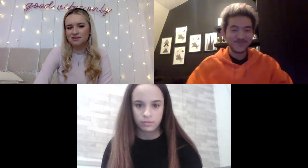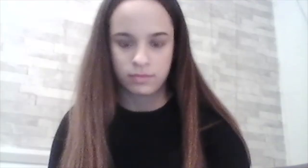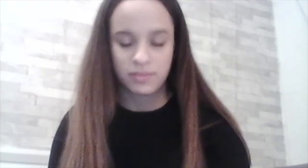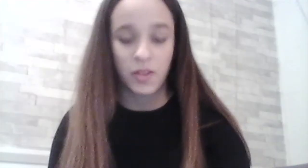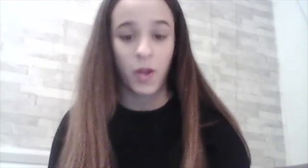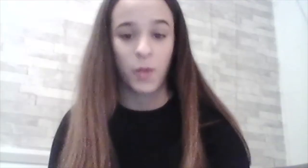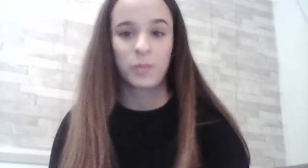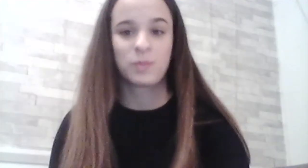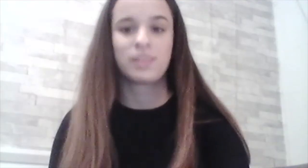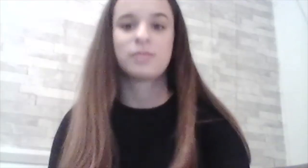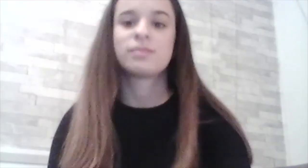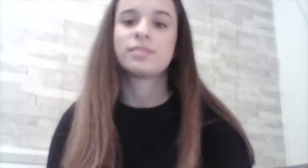Jem: Oooh wow